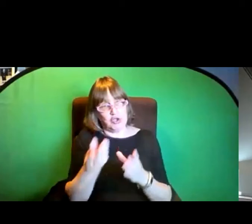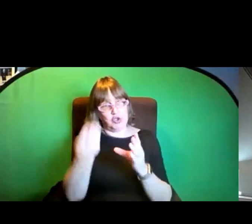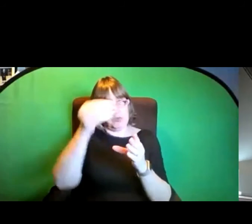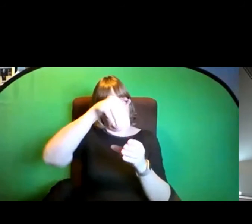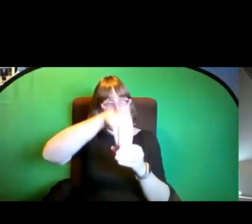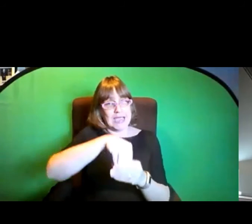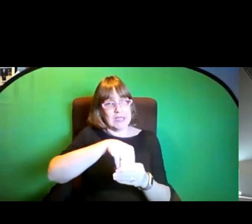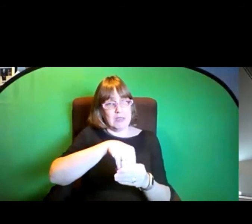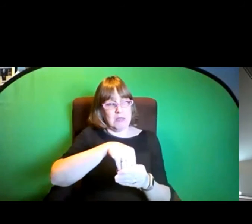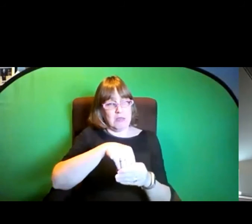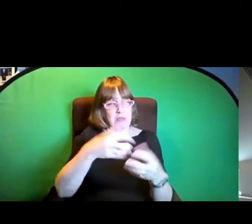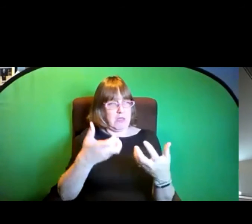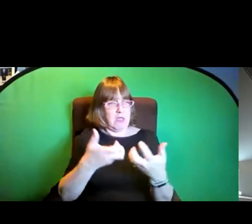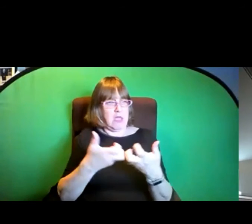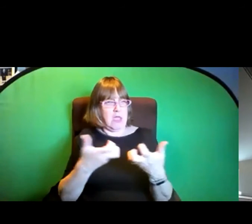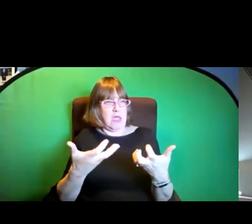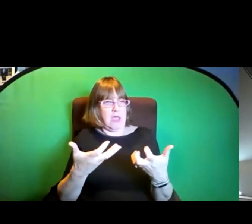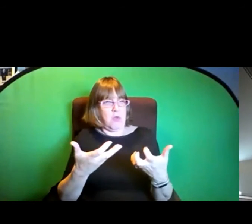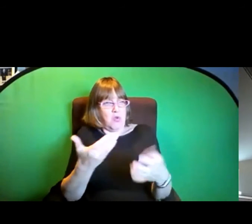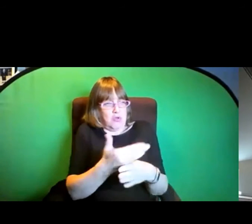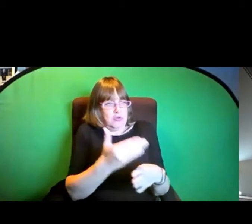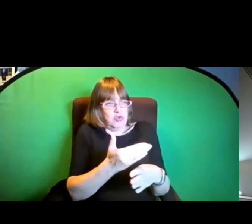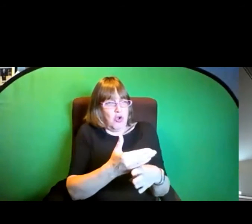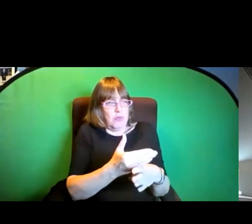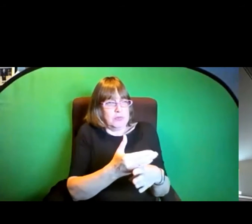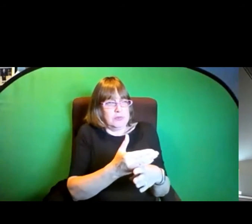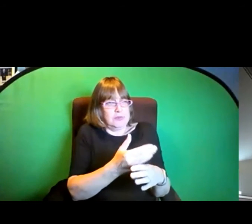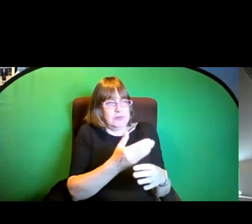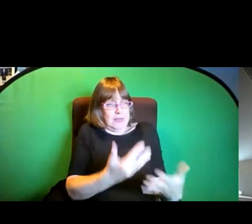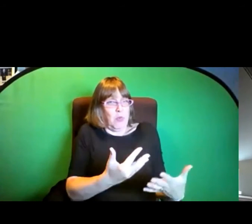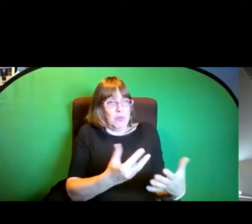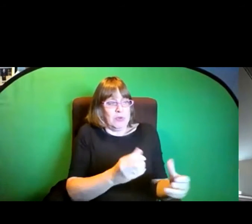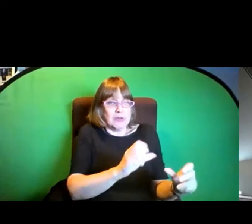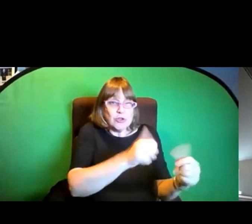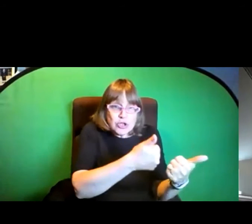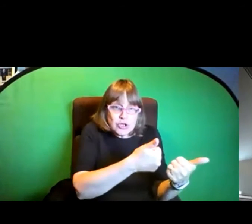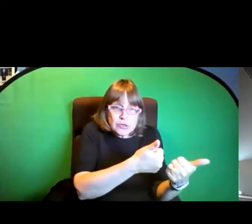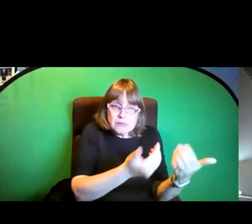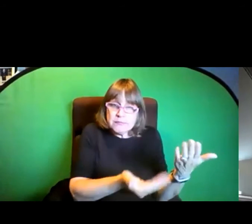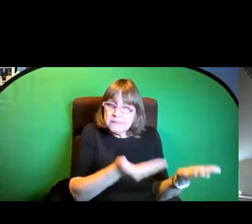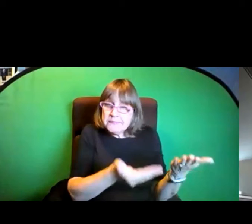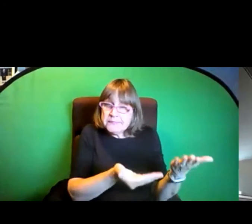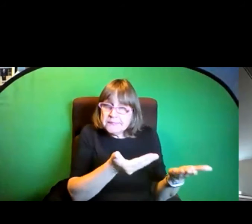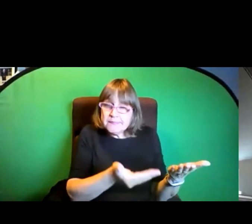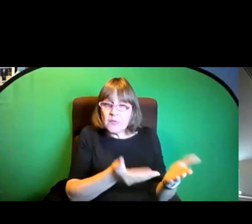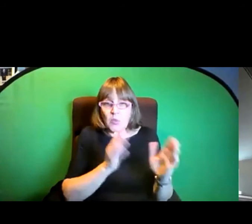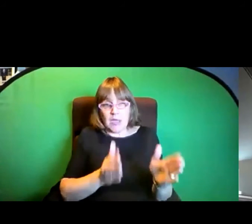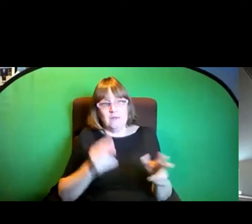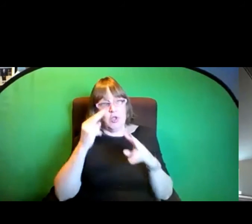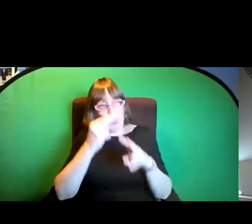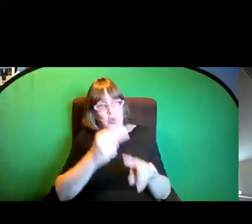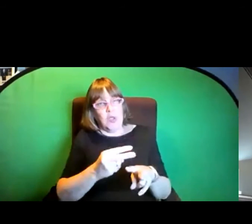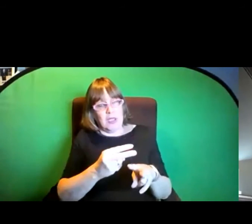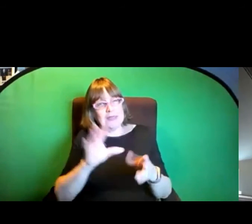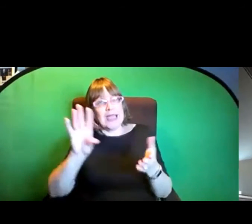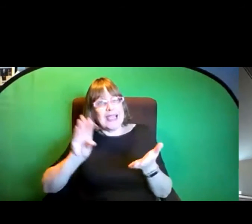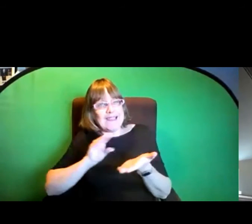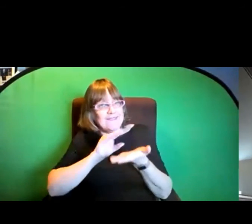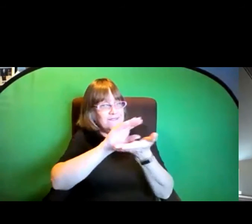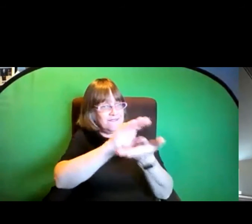do we make sure those jobs right now are decent jobs and ultimately it comes back in large part to questions of investment so in the report, I'll stick the link in,